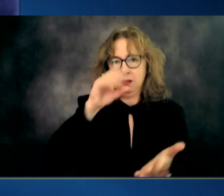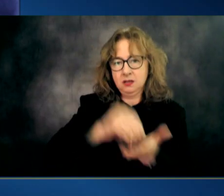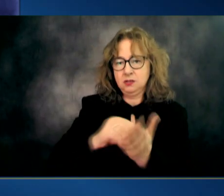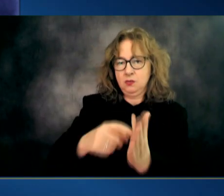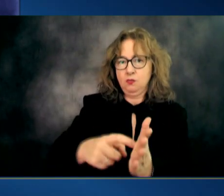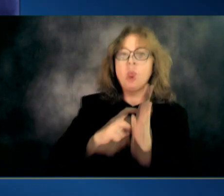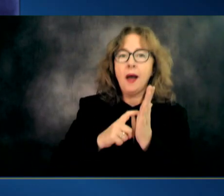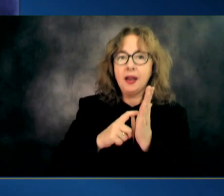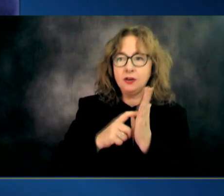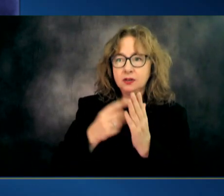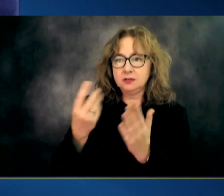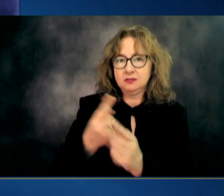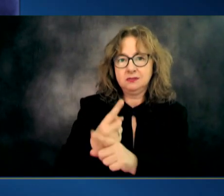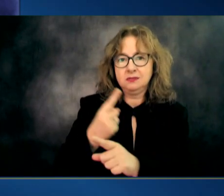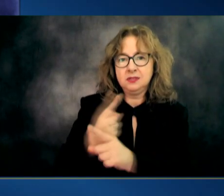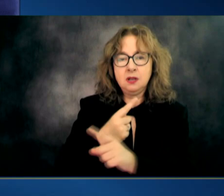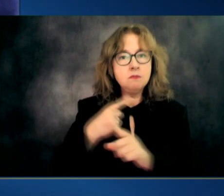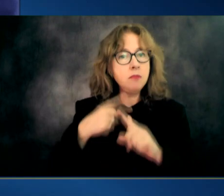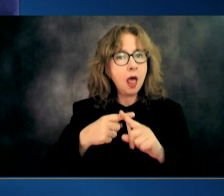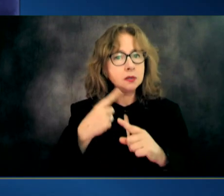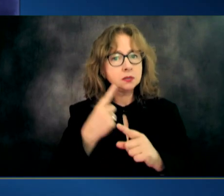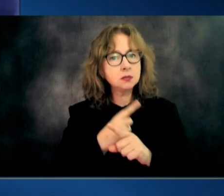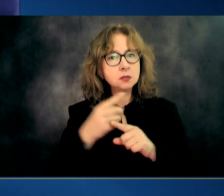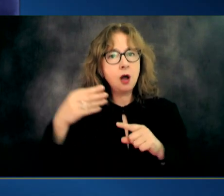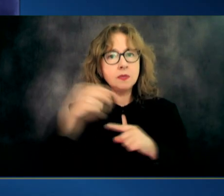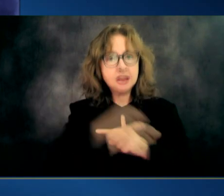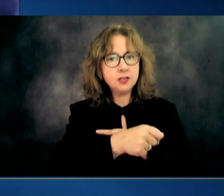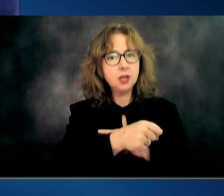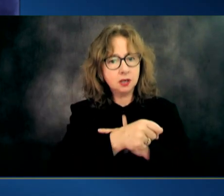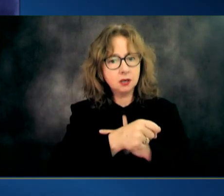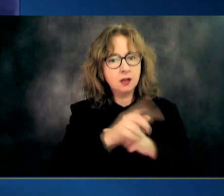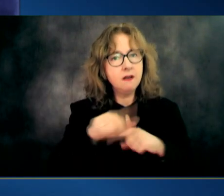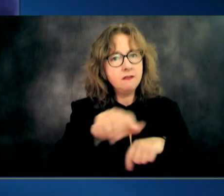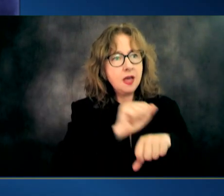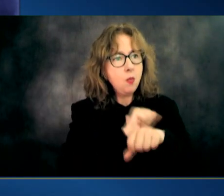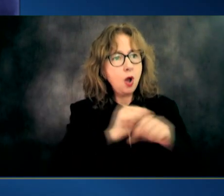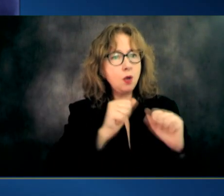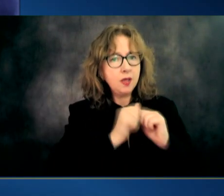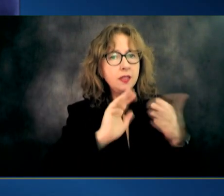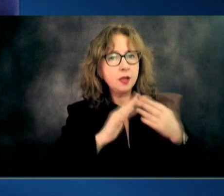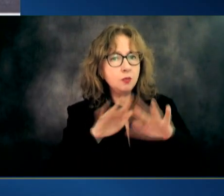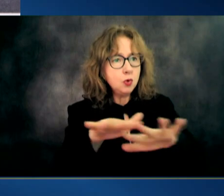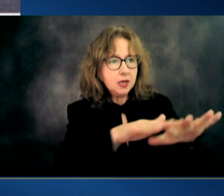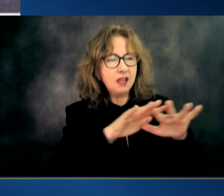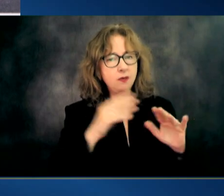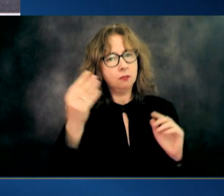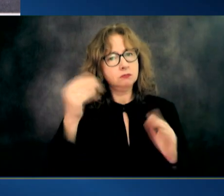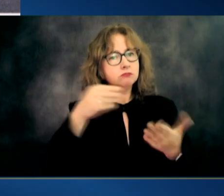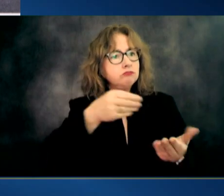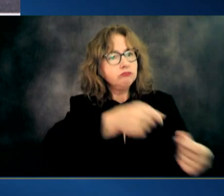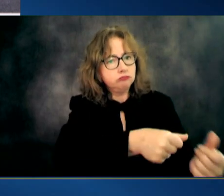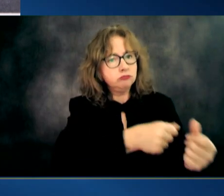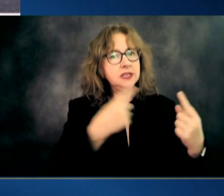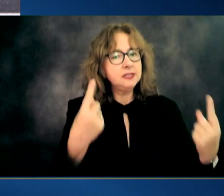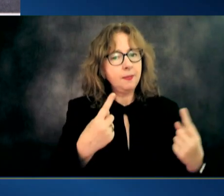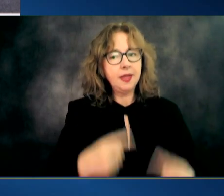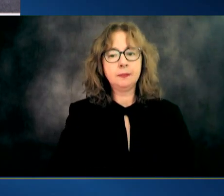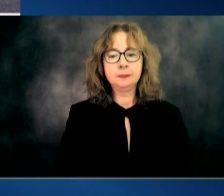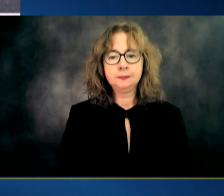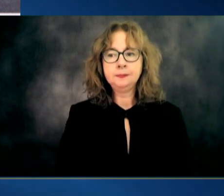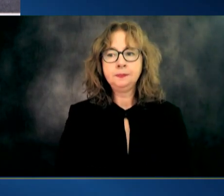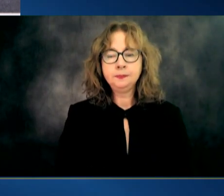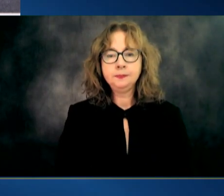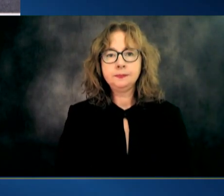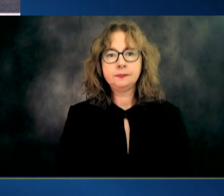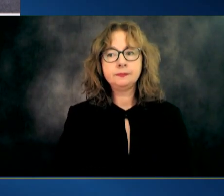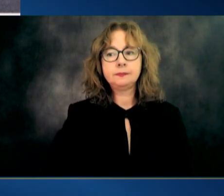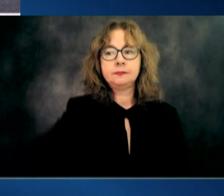appropriate compensation for those people that are working from the community level.